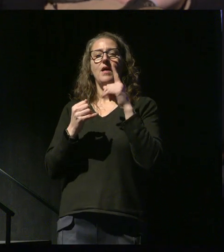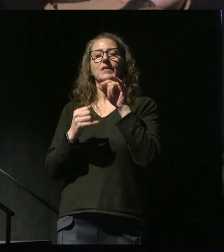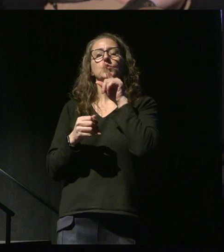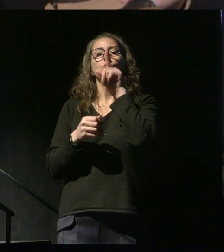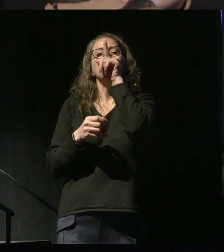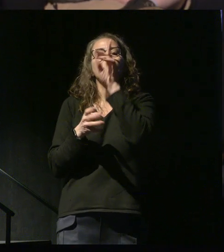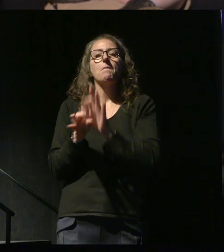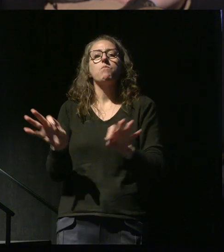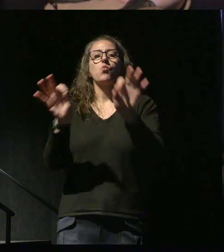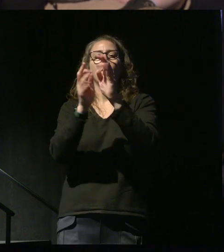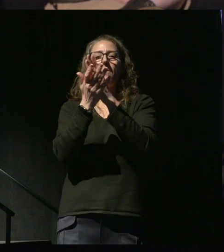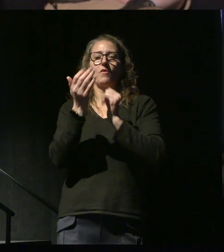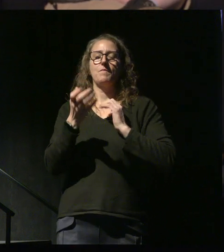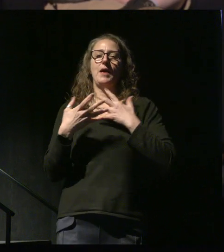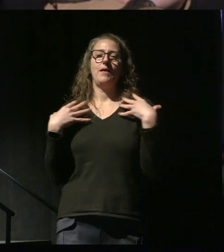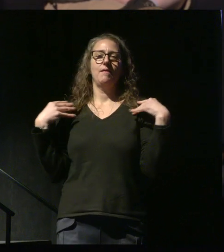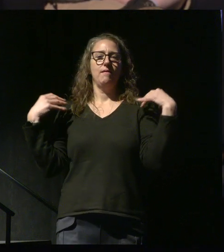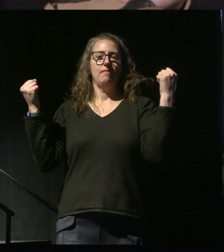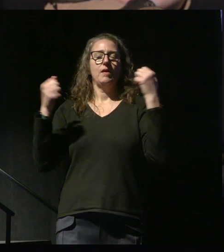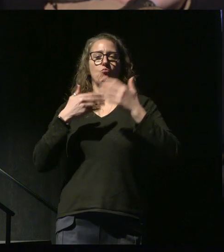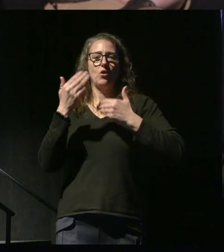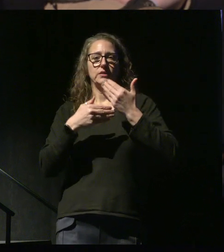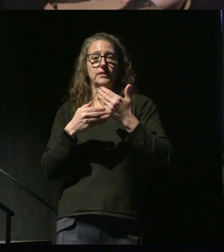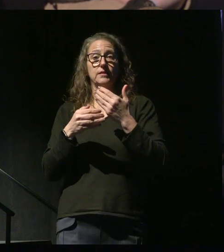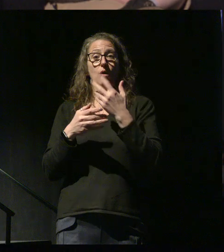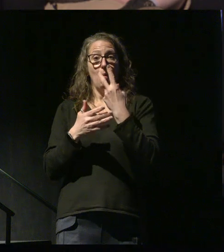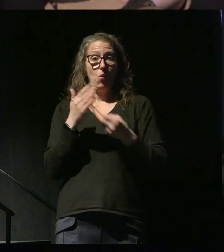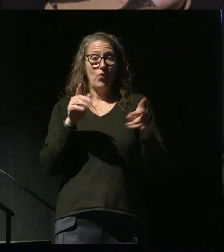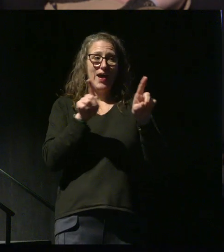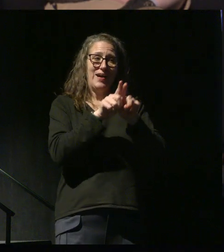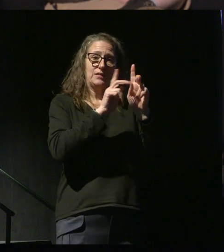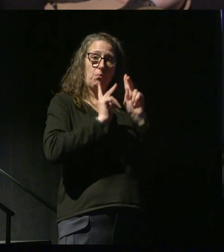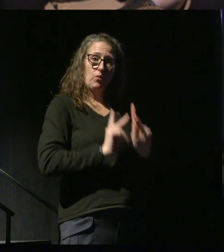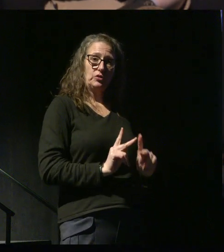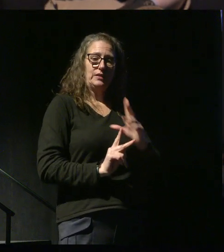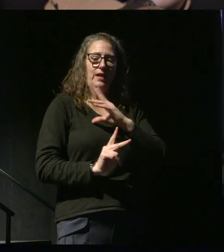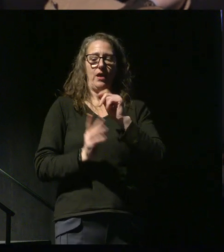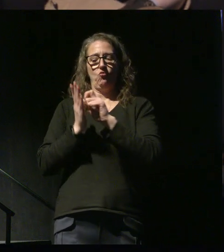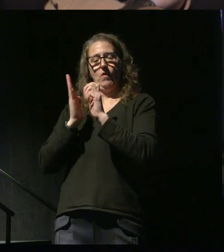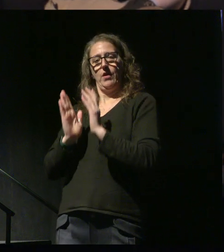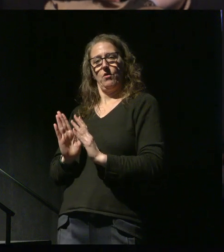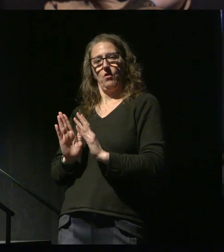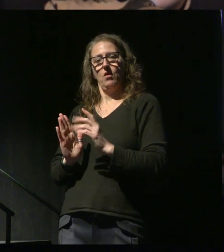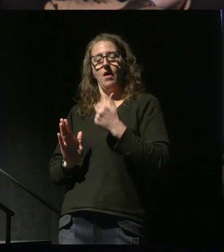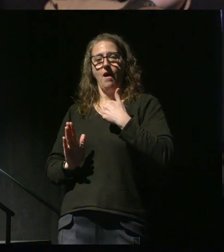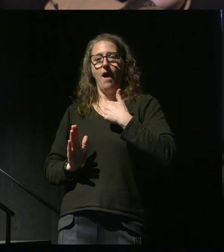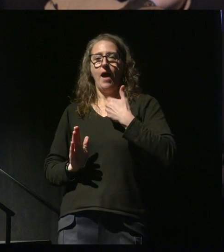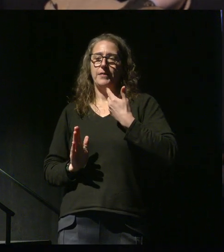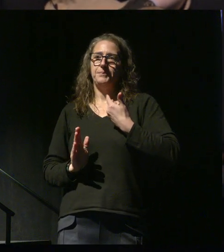healing process, both as a person and as a writer. I mean, as somebody, I was very, you know, like for people